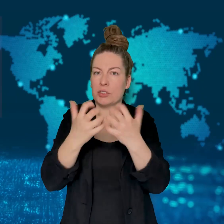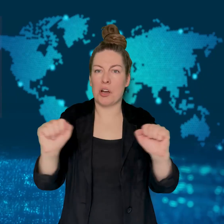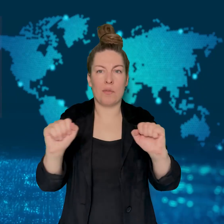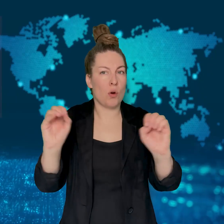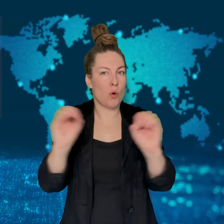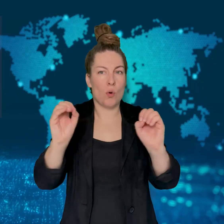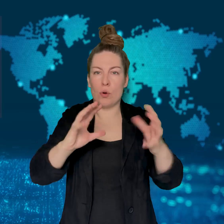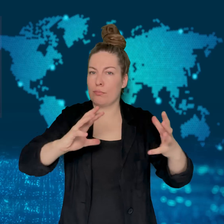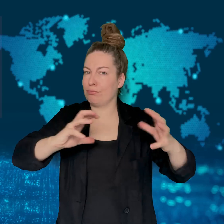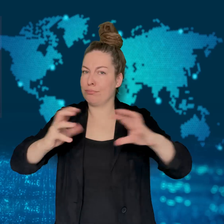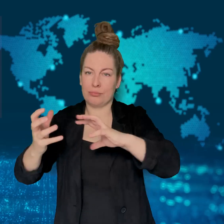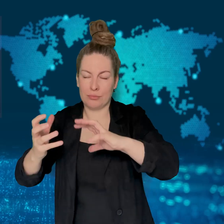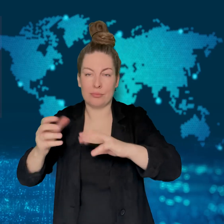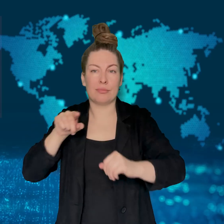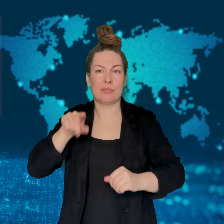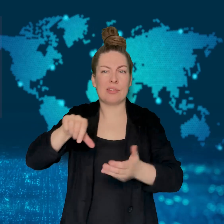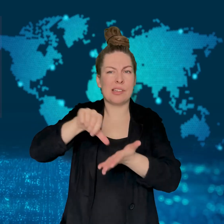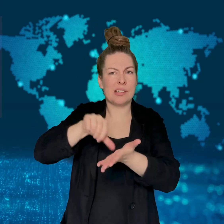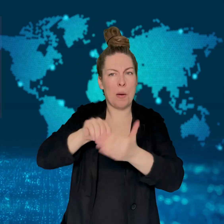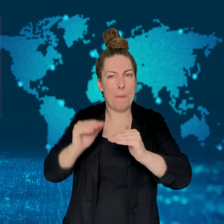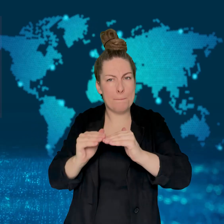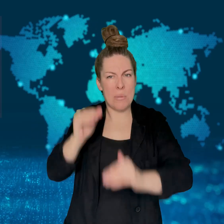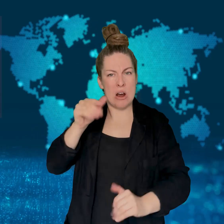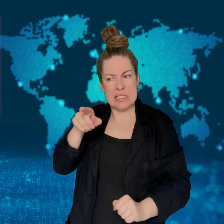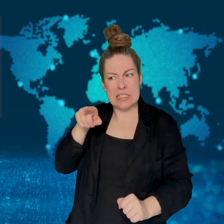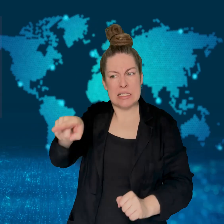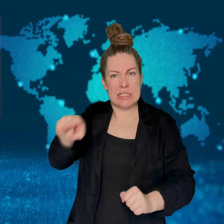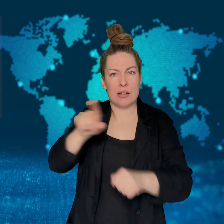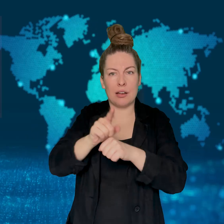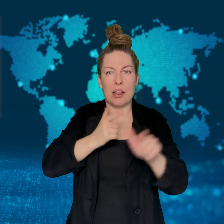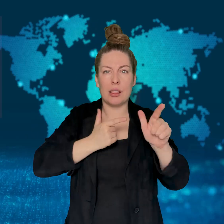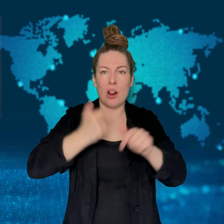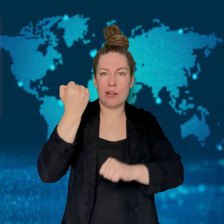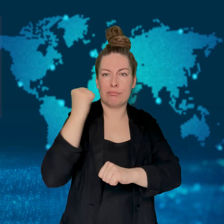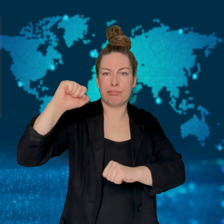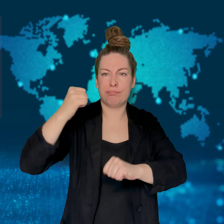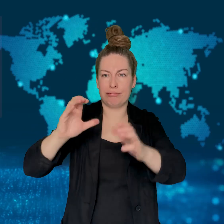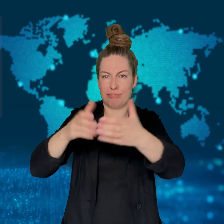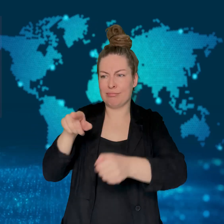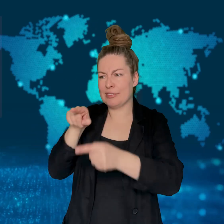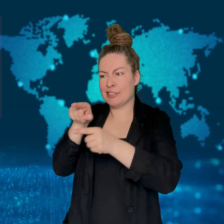There has not been any announcement from Iran regarding retaliation.